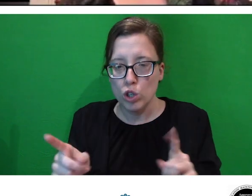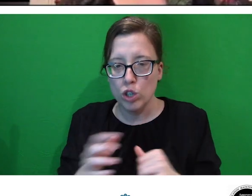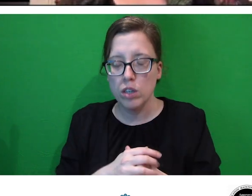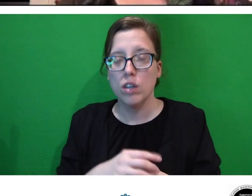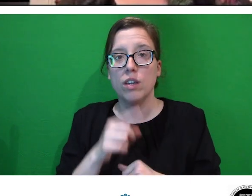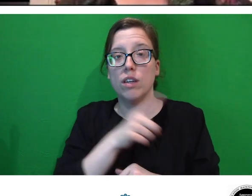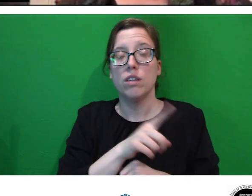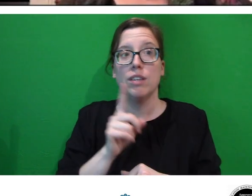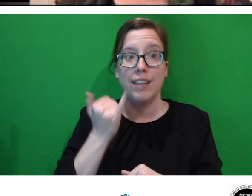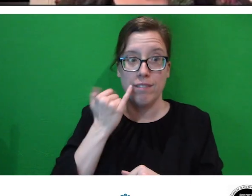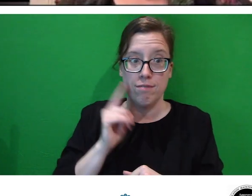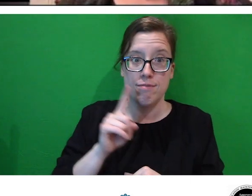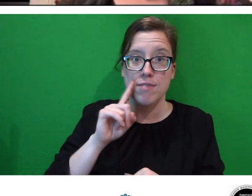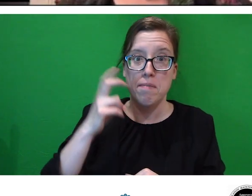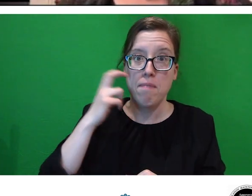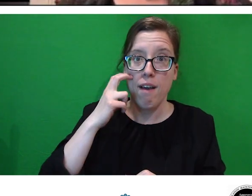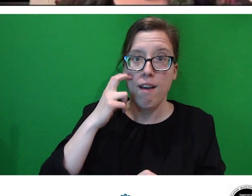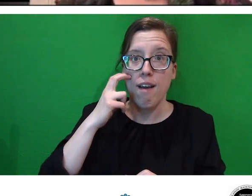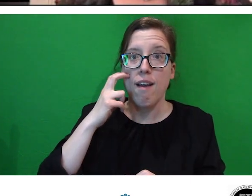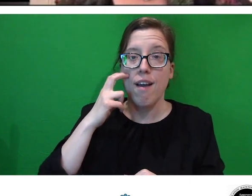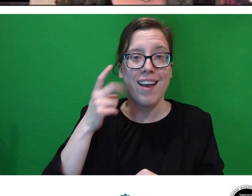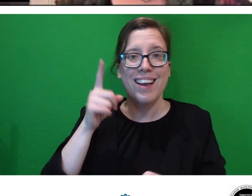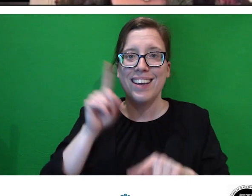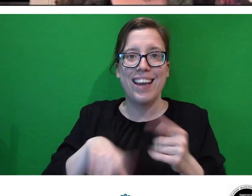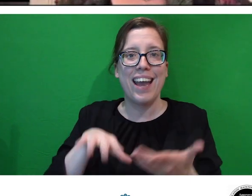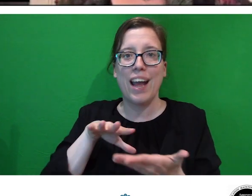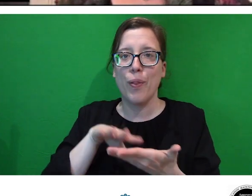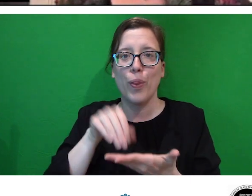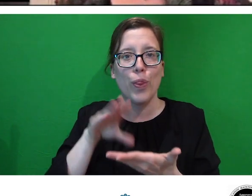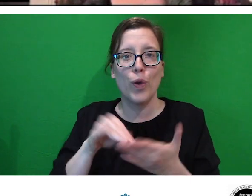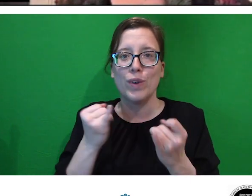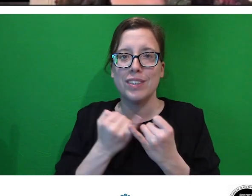And we've already said this with the triangles. It doesn't work.